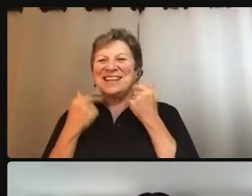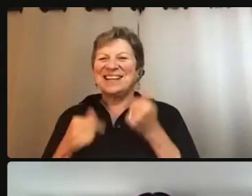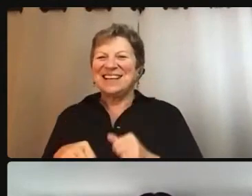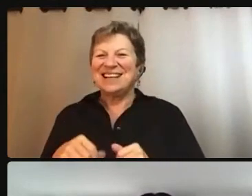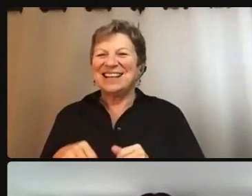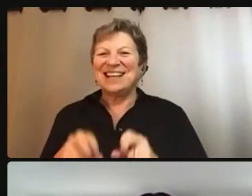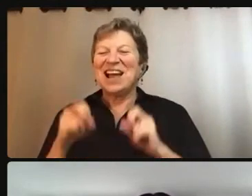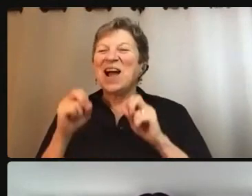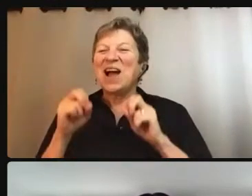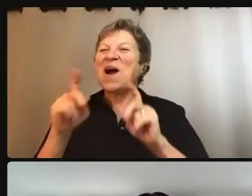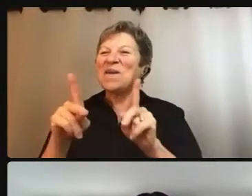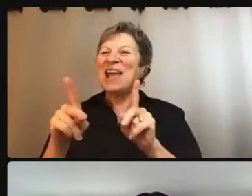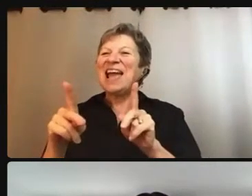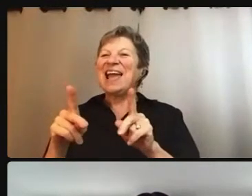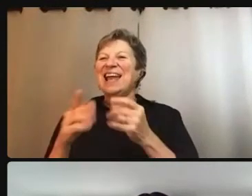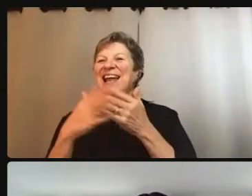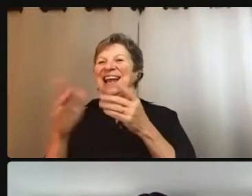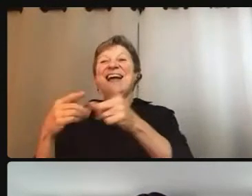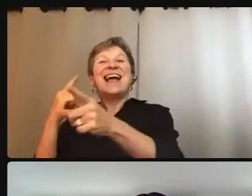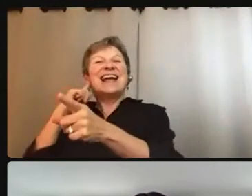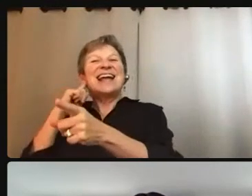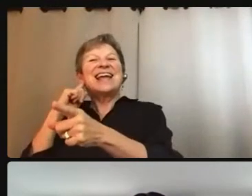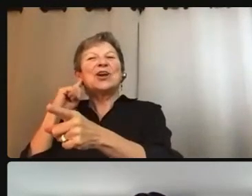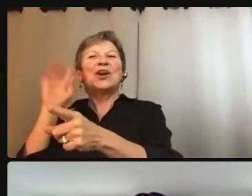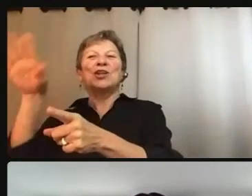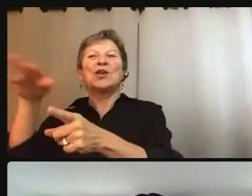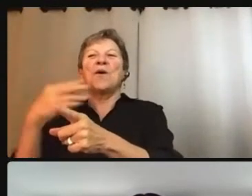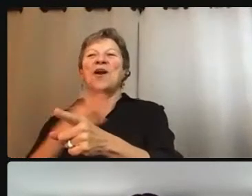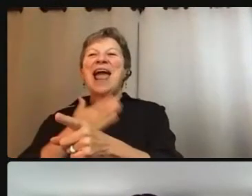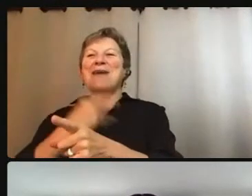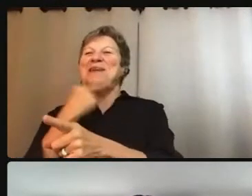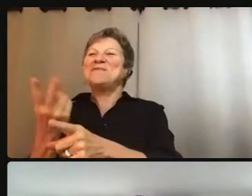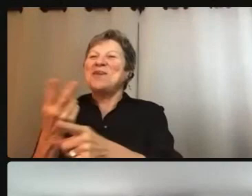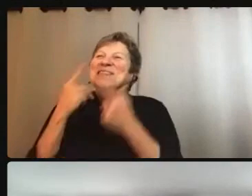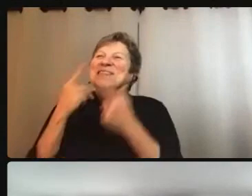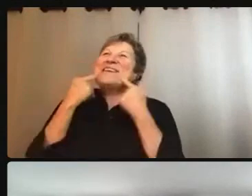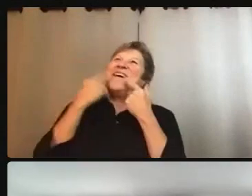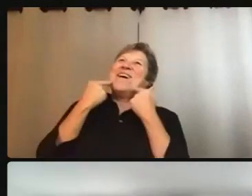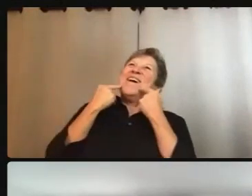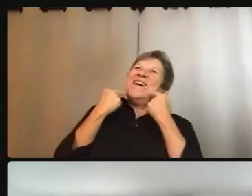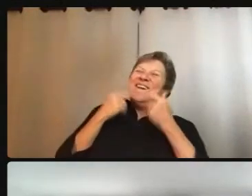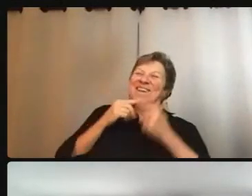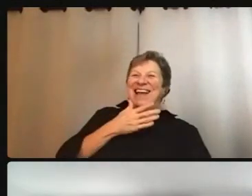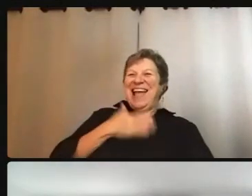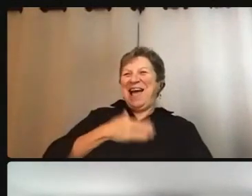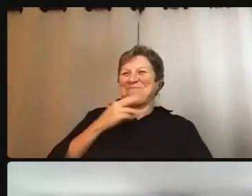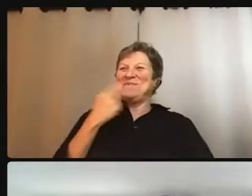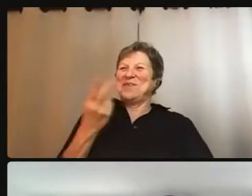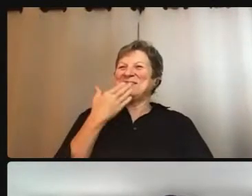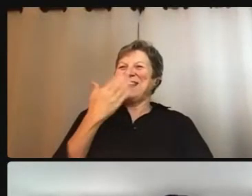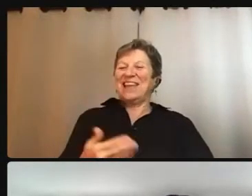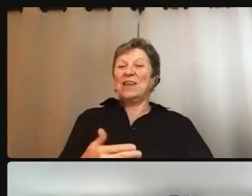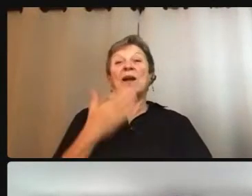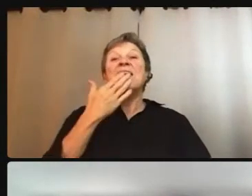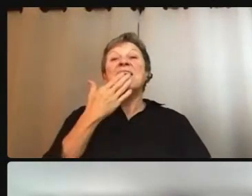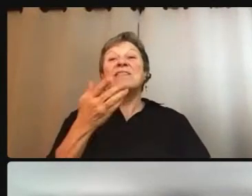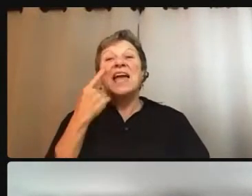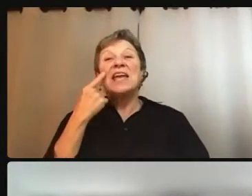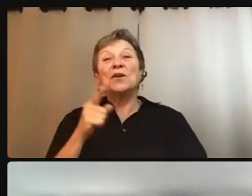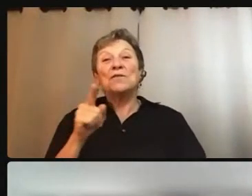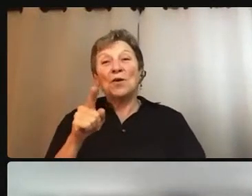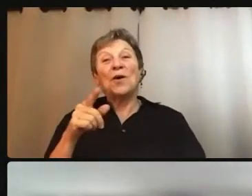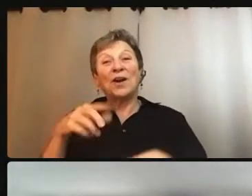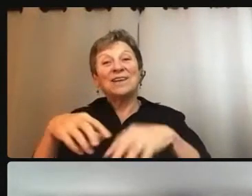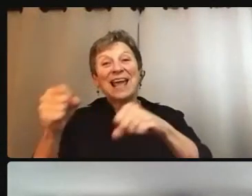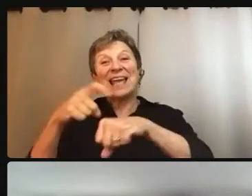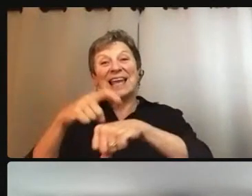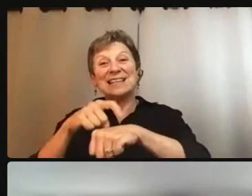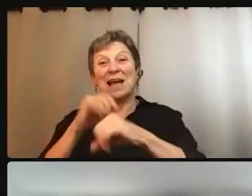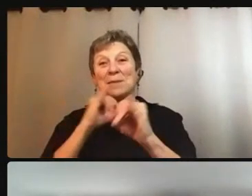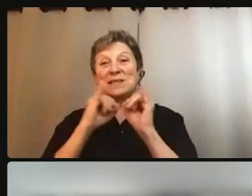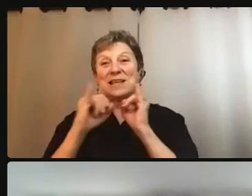HAPPY FACE.